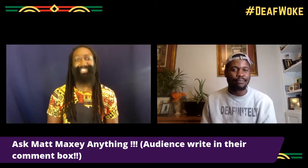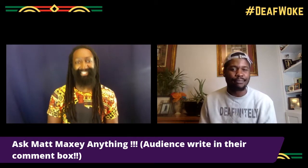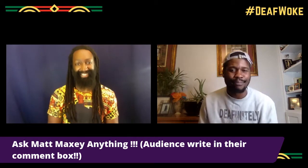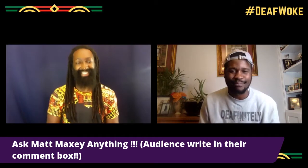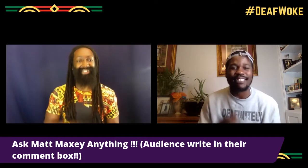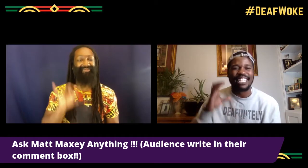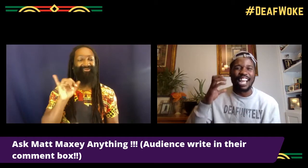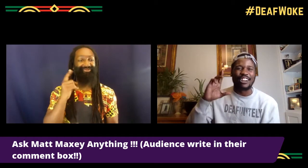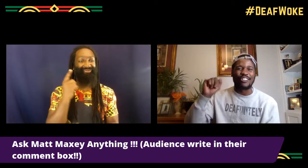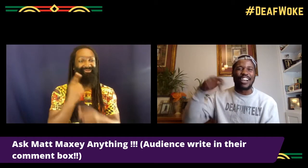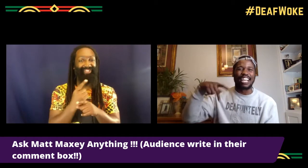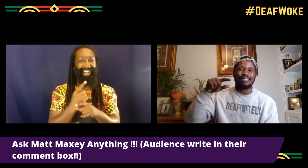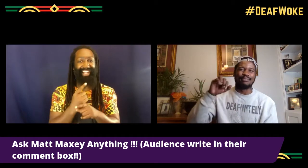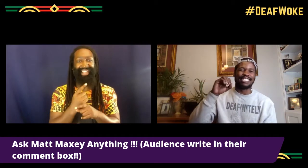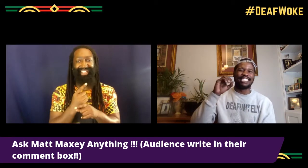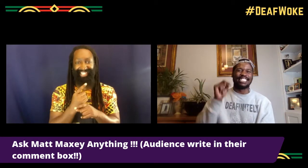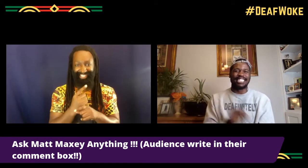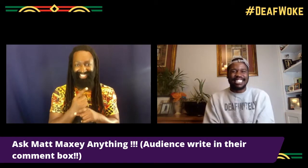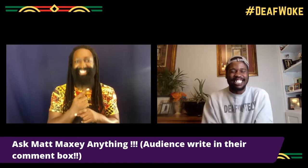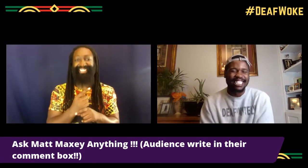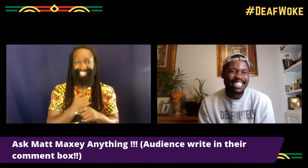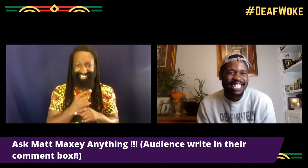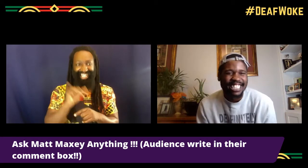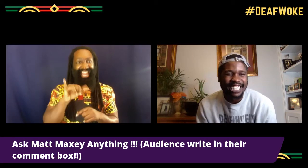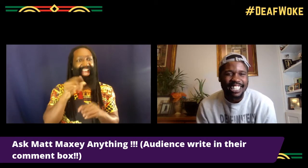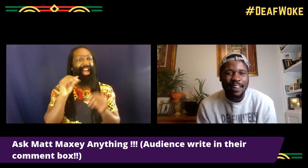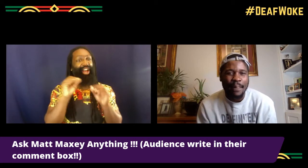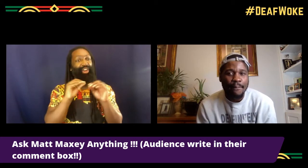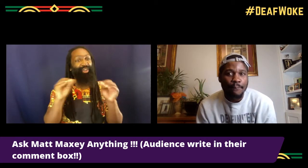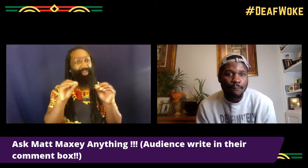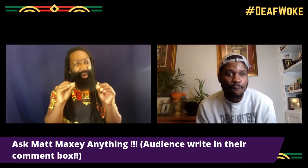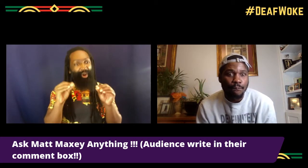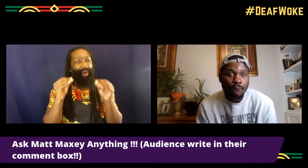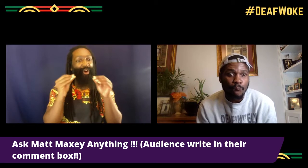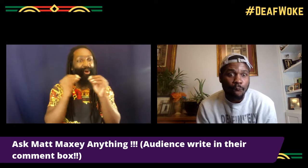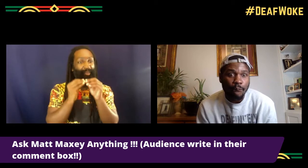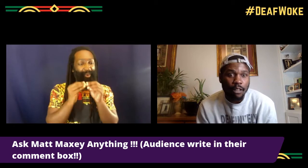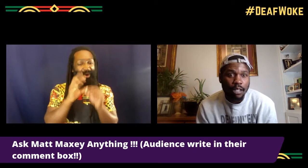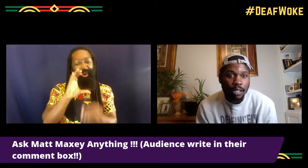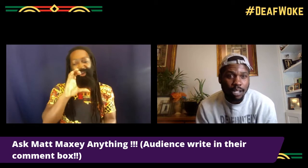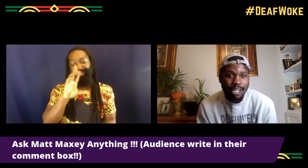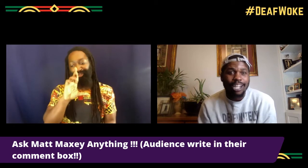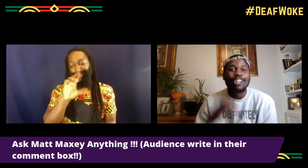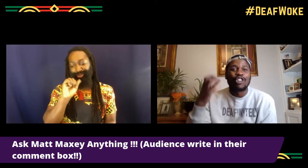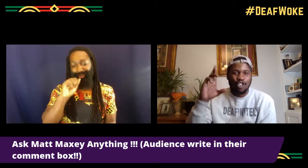You know, so, you know, kind of social media way trying to contact them directly. Right.